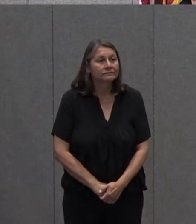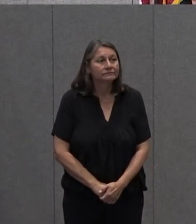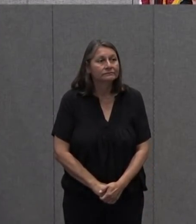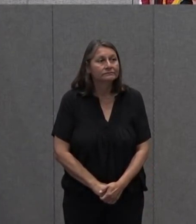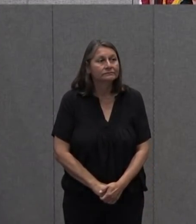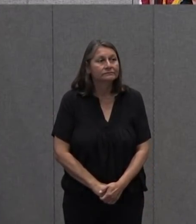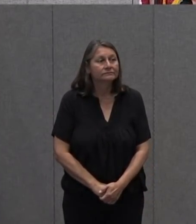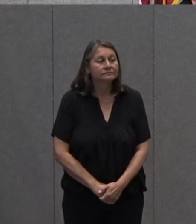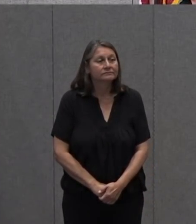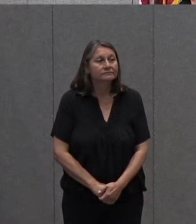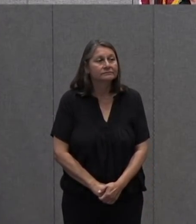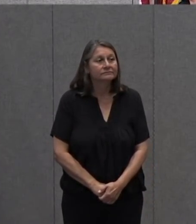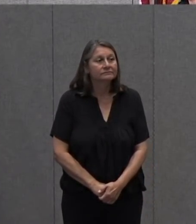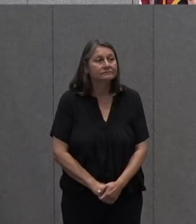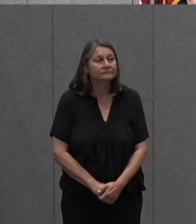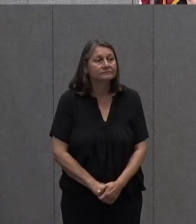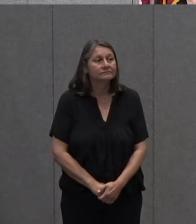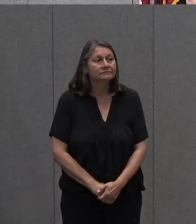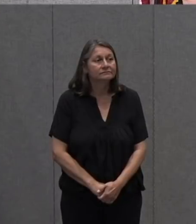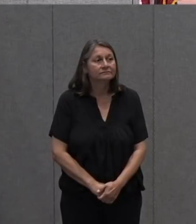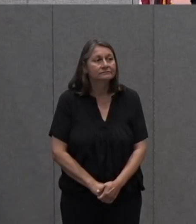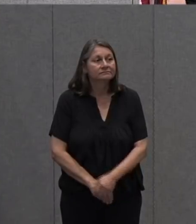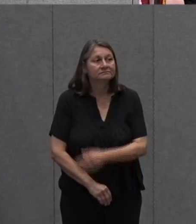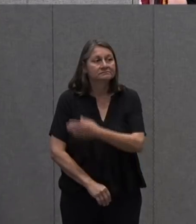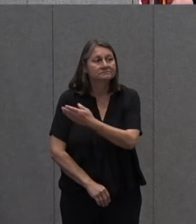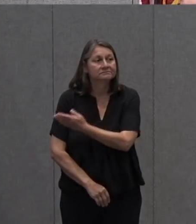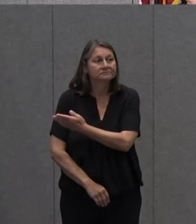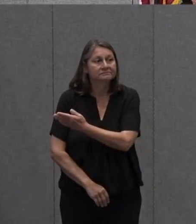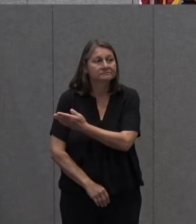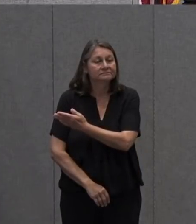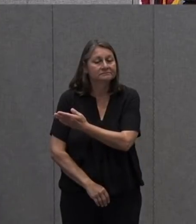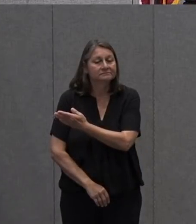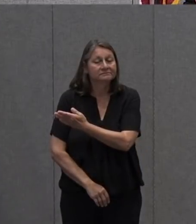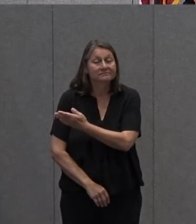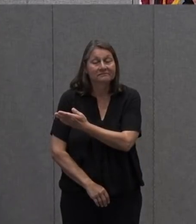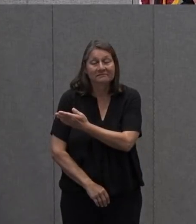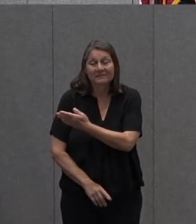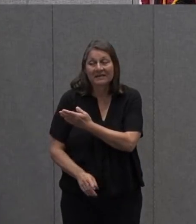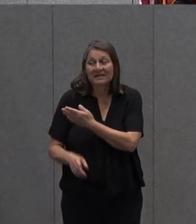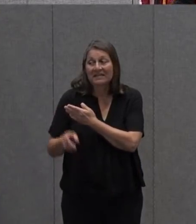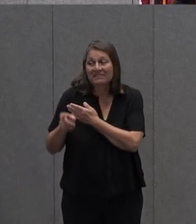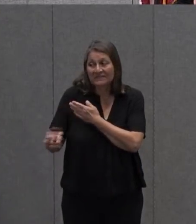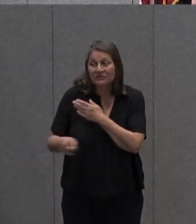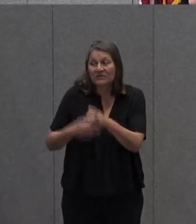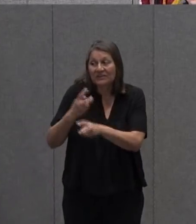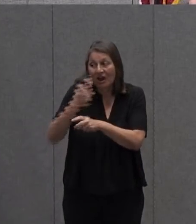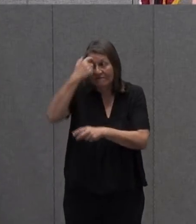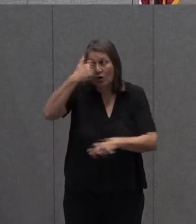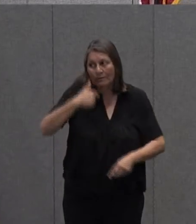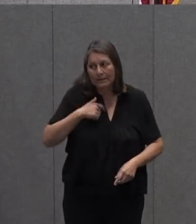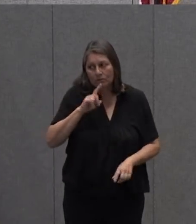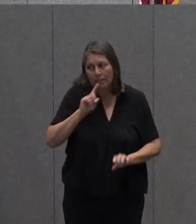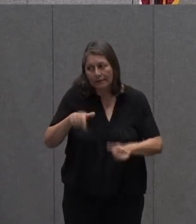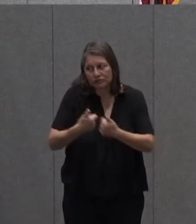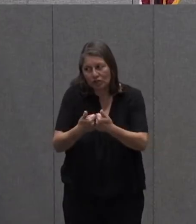WH, let's see if we can get it to stay. Okay, I gotta tell you this one is the hardest for me, this diagraph is challenging. So I'm gonna do my very best.